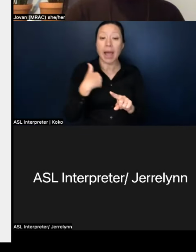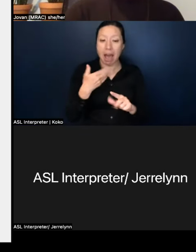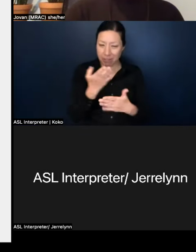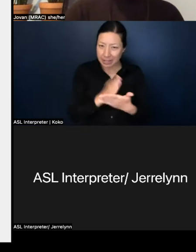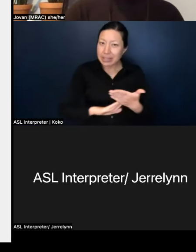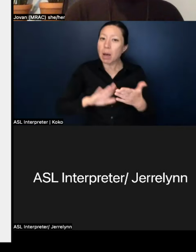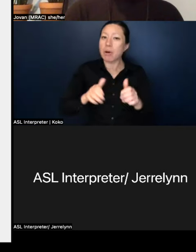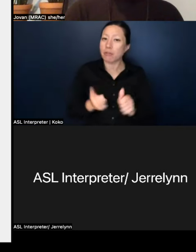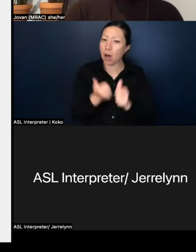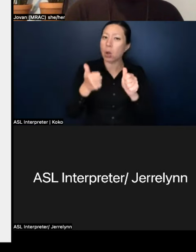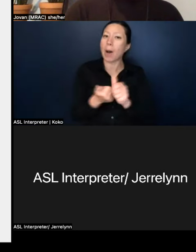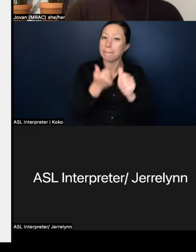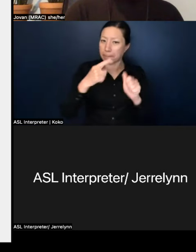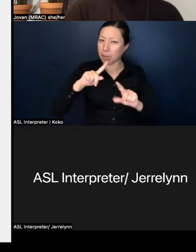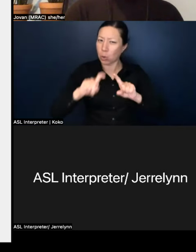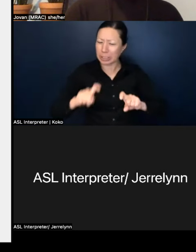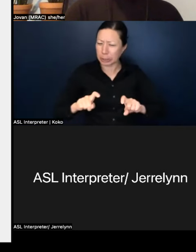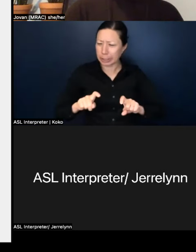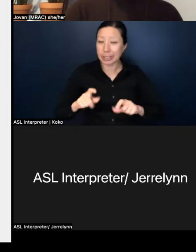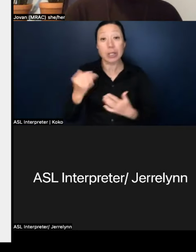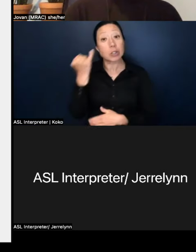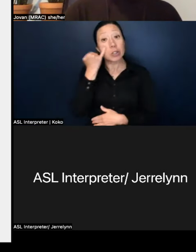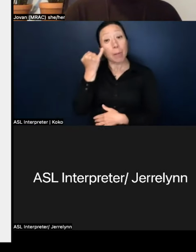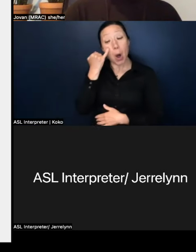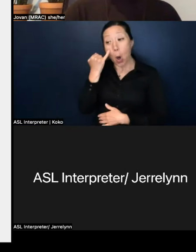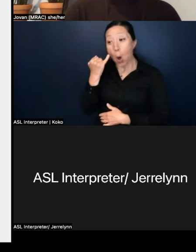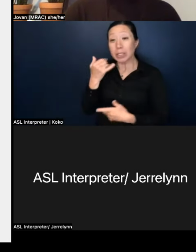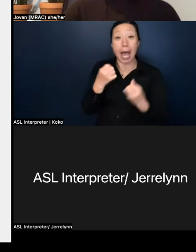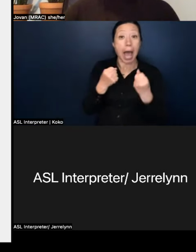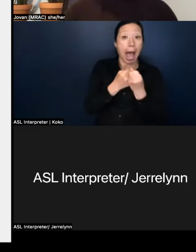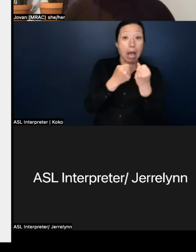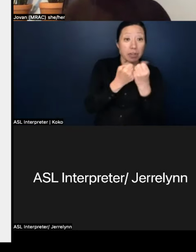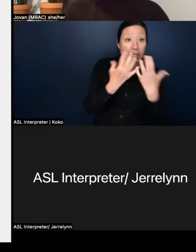what happens if an advocate or more than one advocate submits an artist's name?